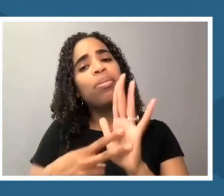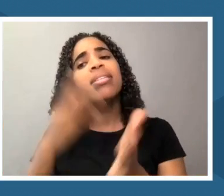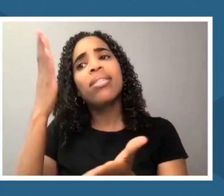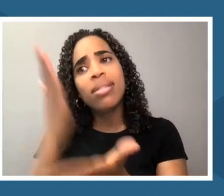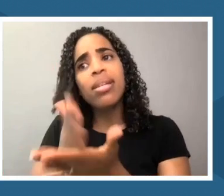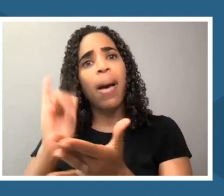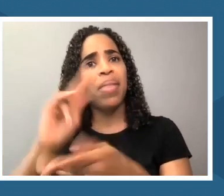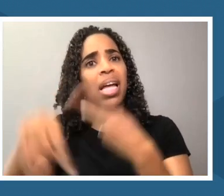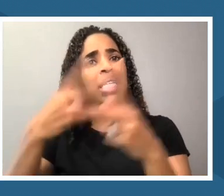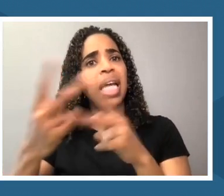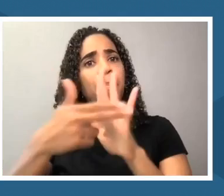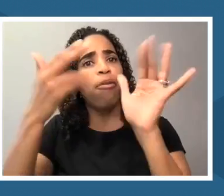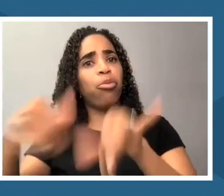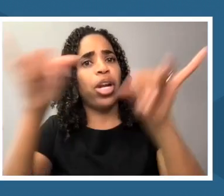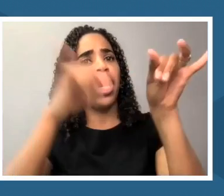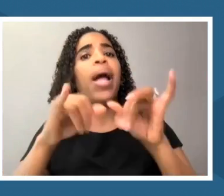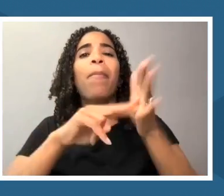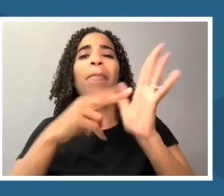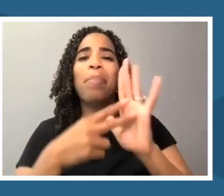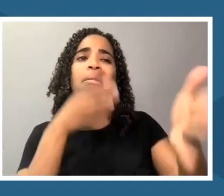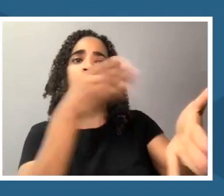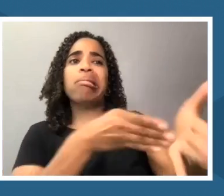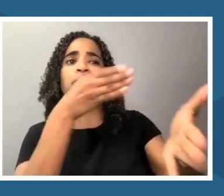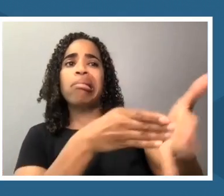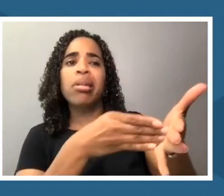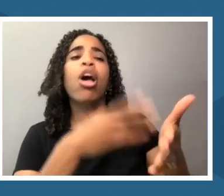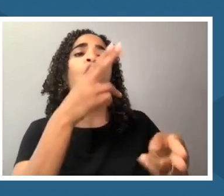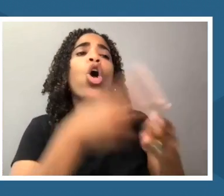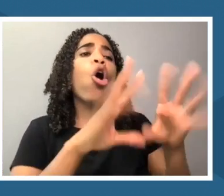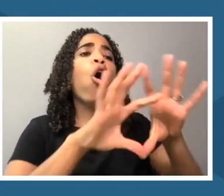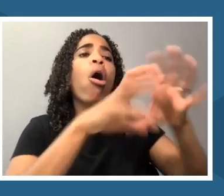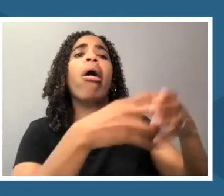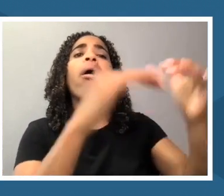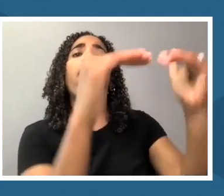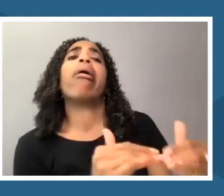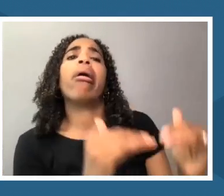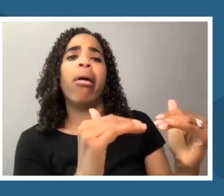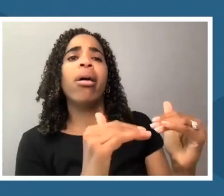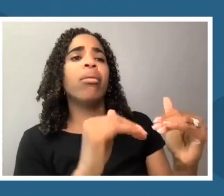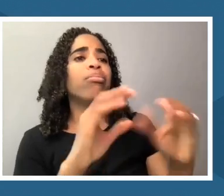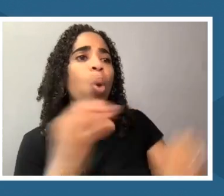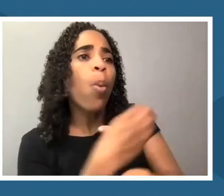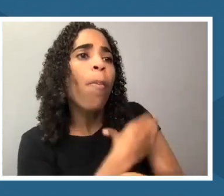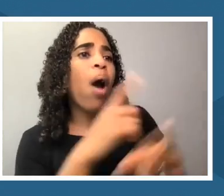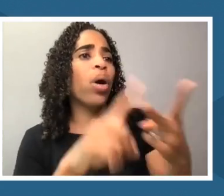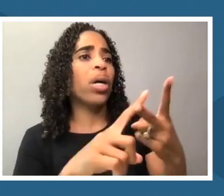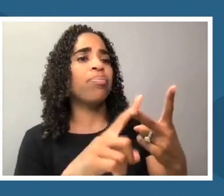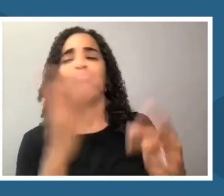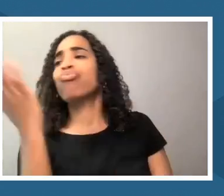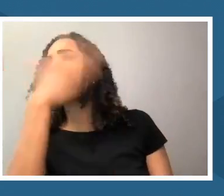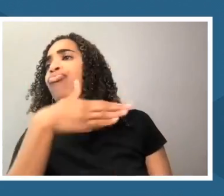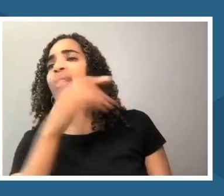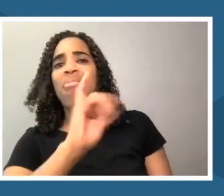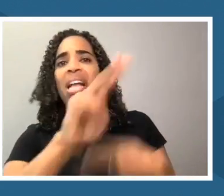treated asian people as a monolithically powerless and invisible group